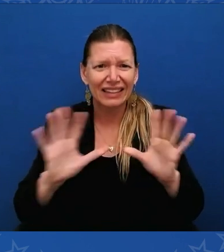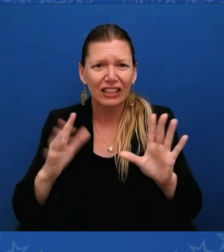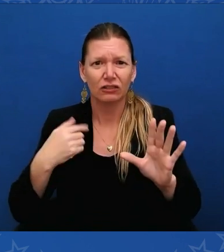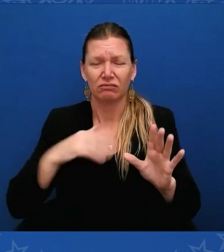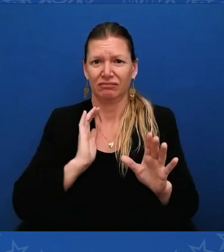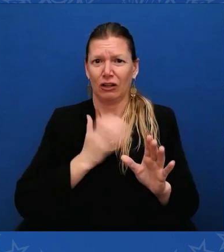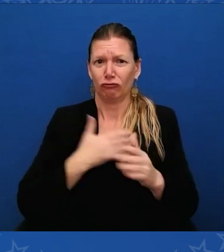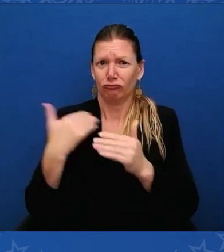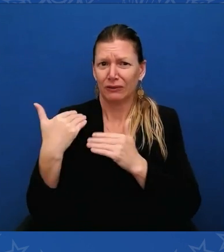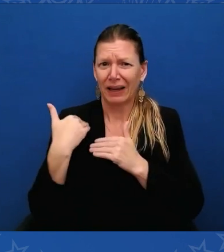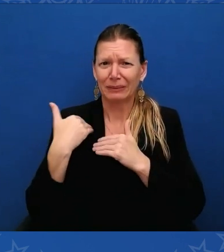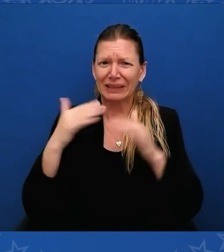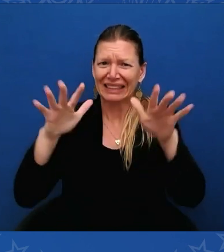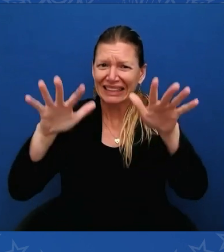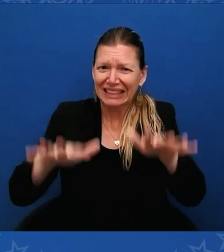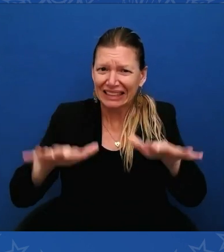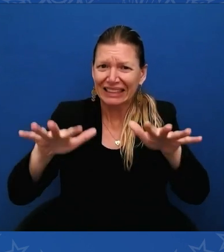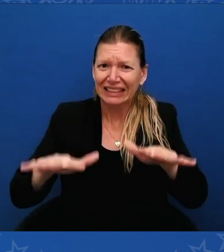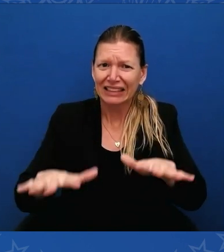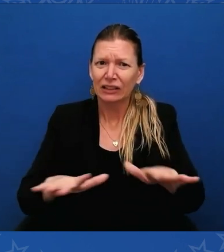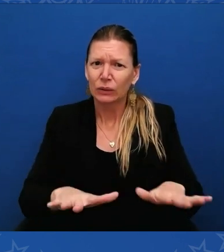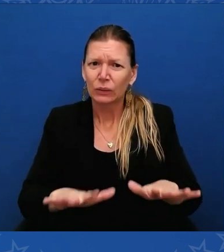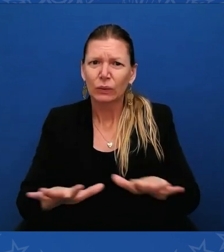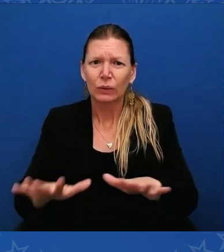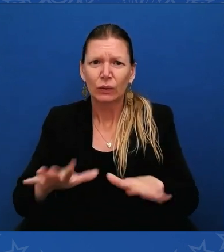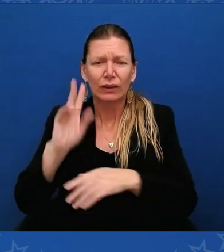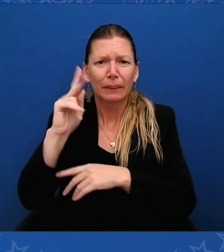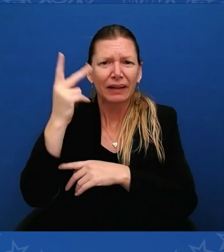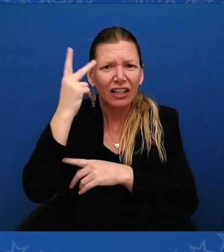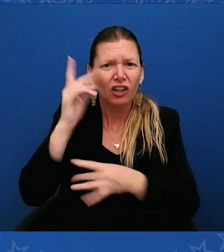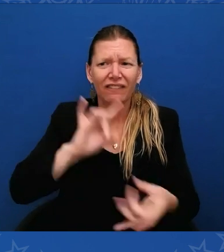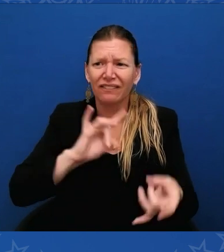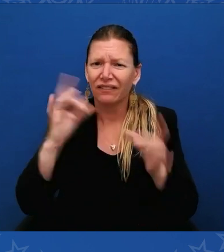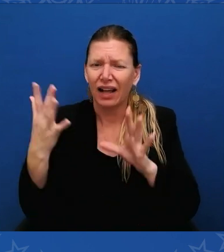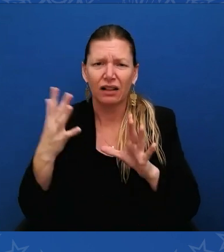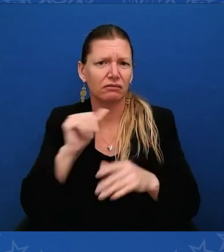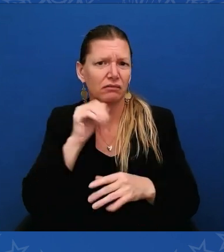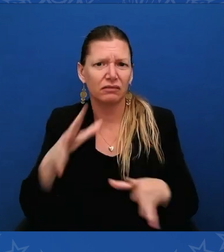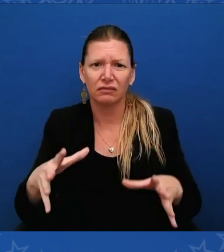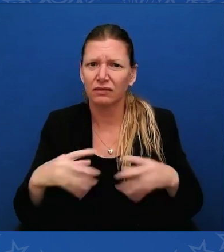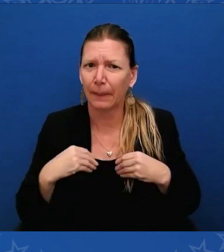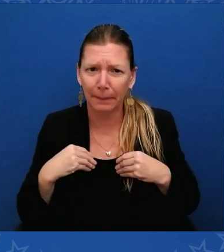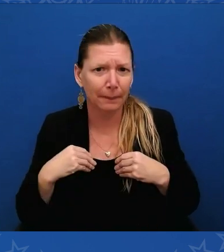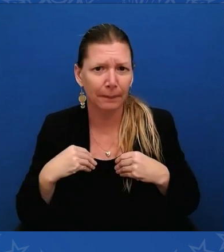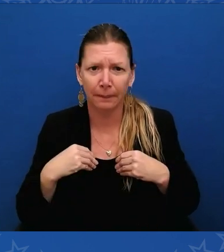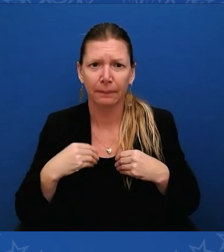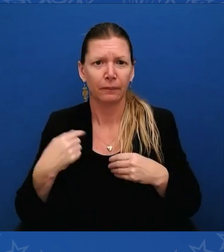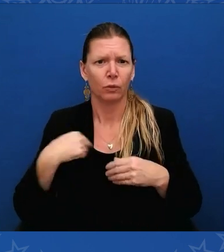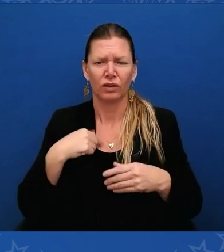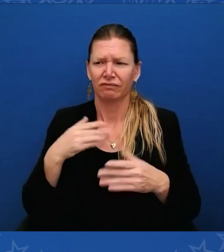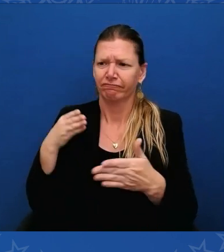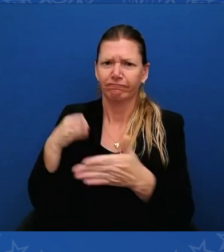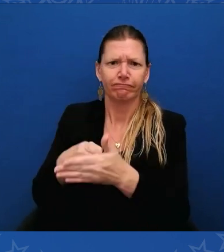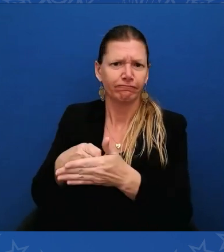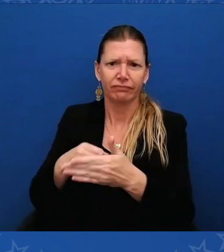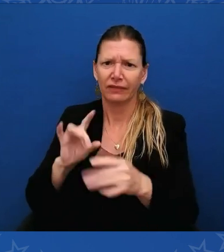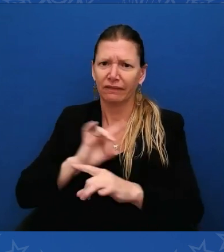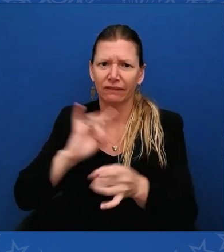we have to start by standing against all violence, by standing against the violence perpetrated against the former president in Pennsylvania and Florida.